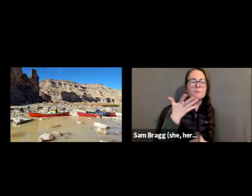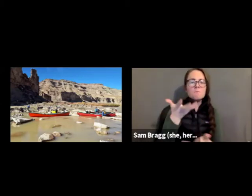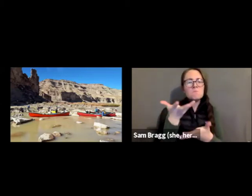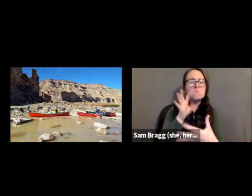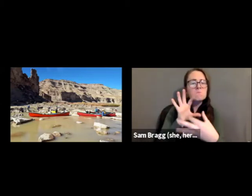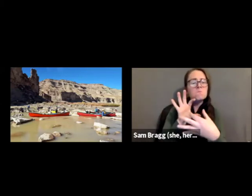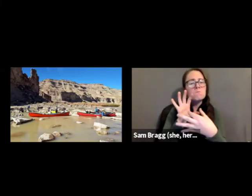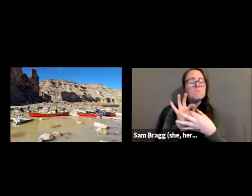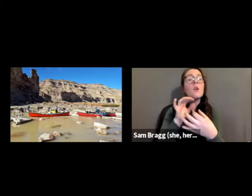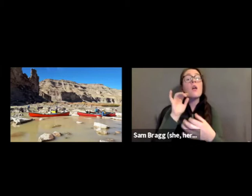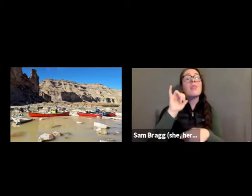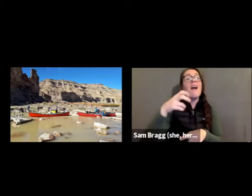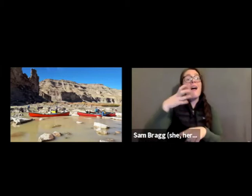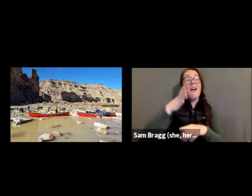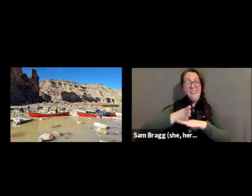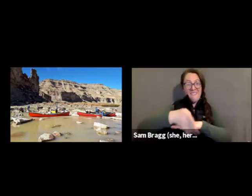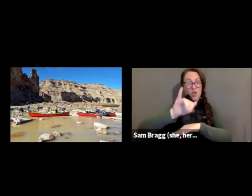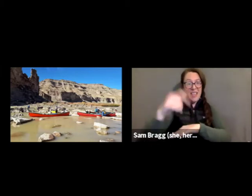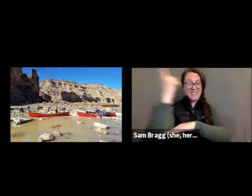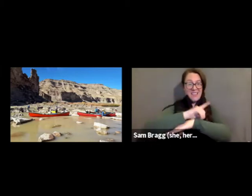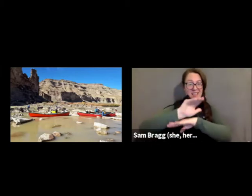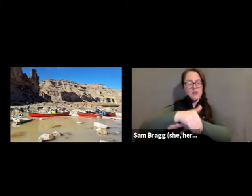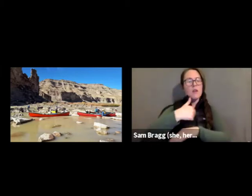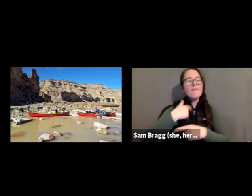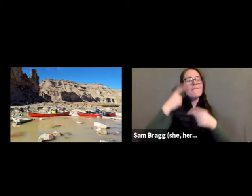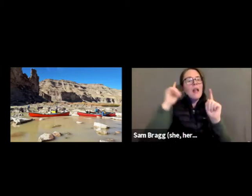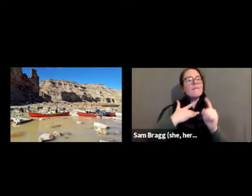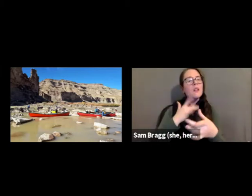them and I felt sort of a disconnect and I was trying to develop that but after that day of me